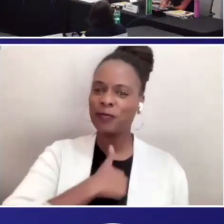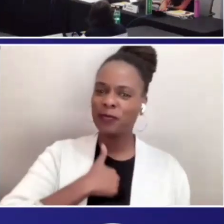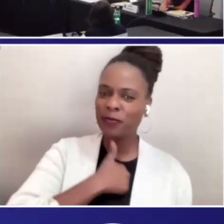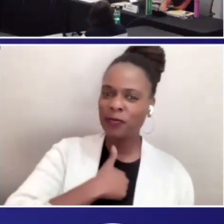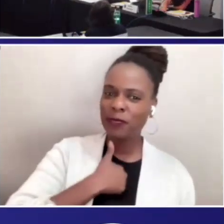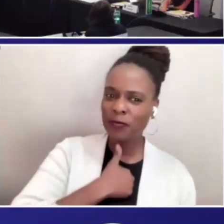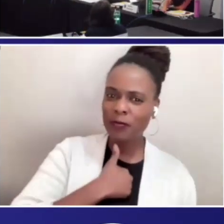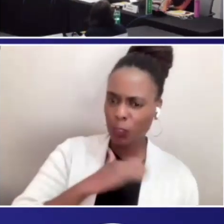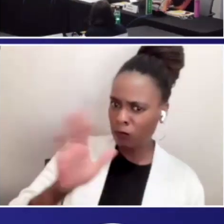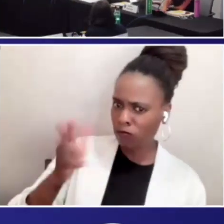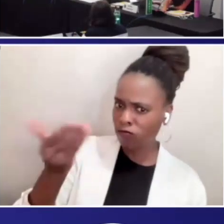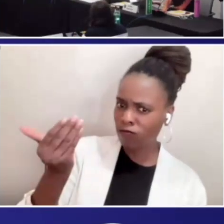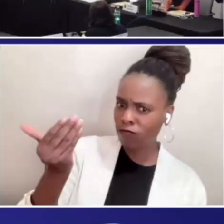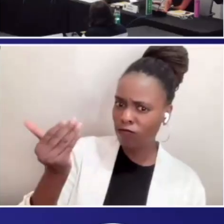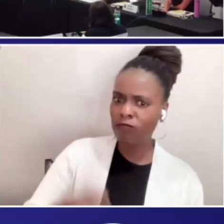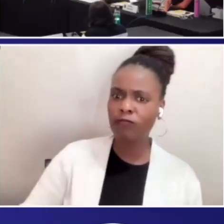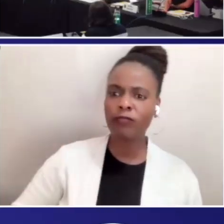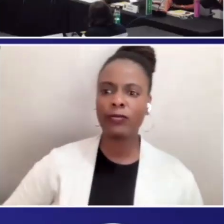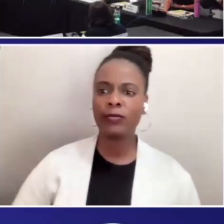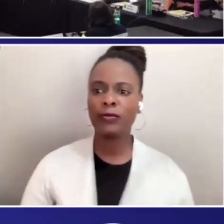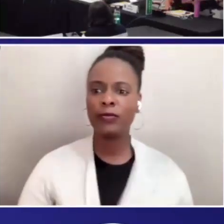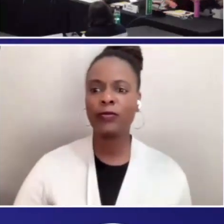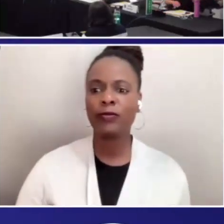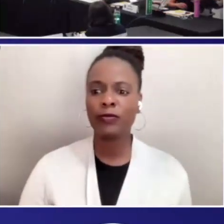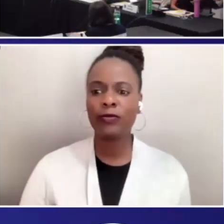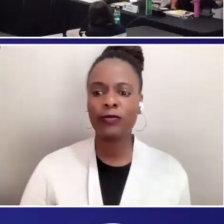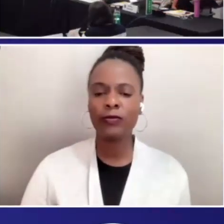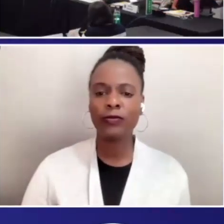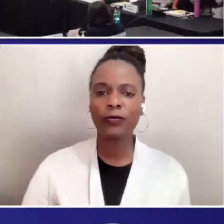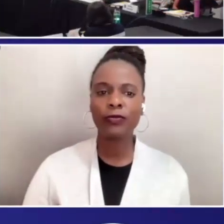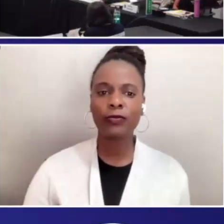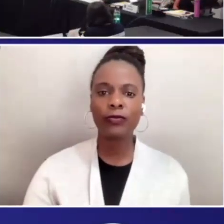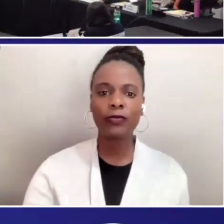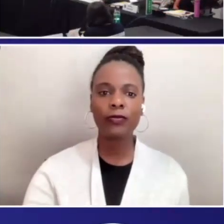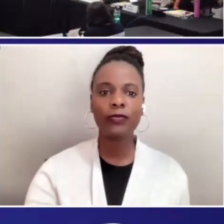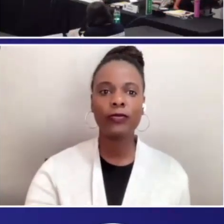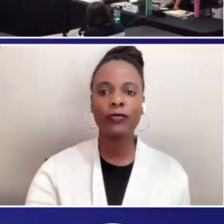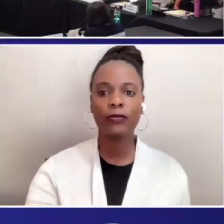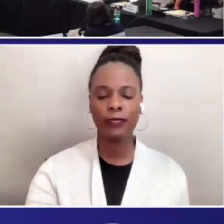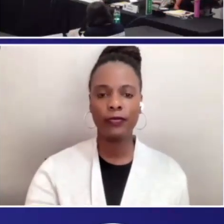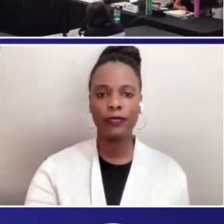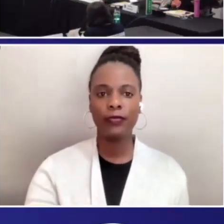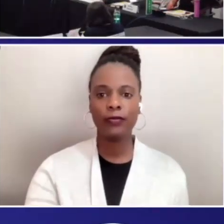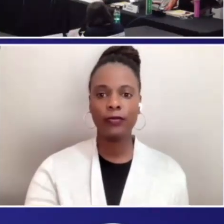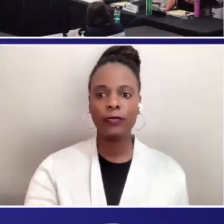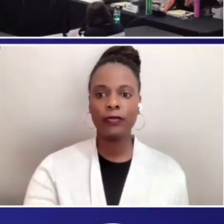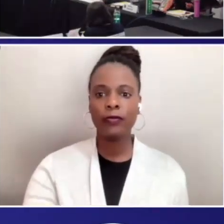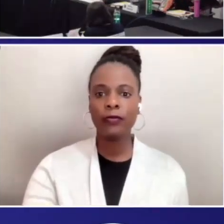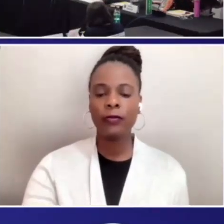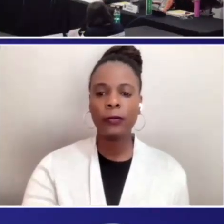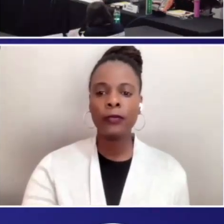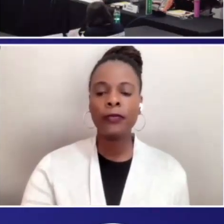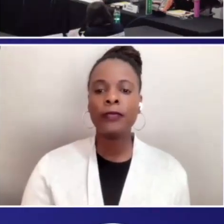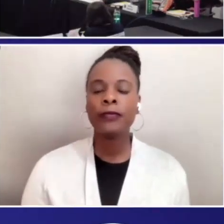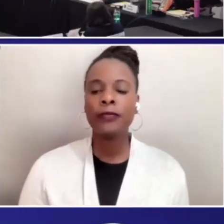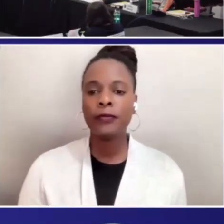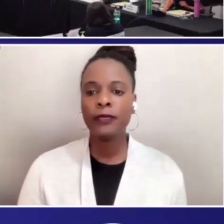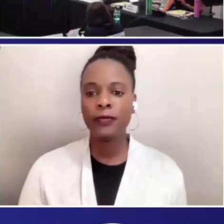Go ahead. Yeah, well.